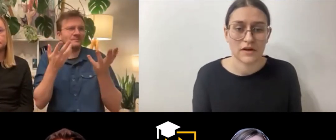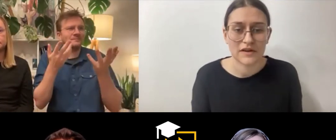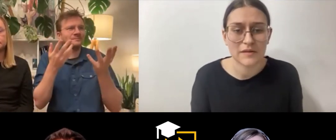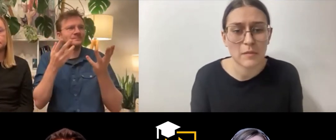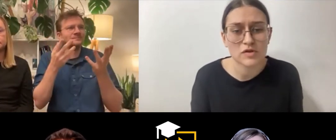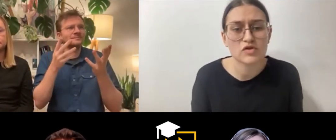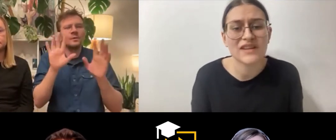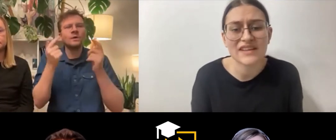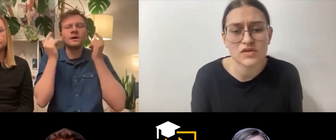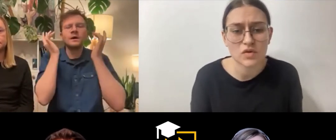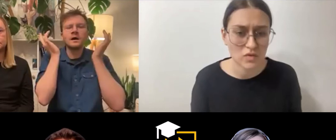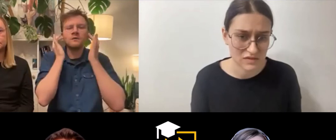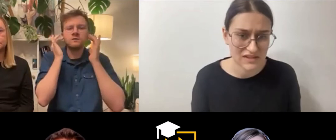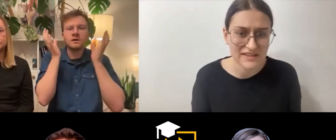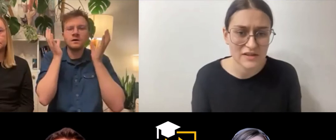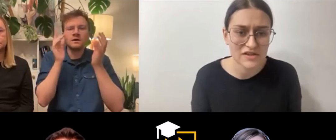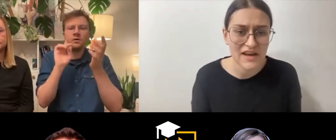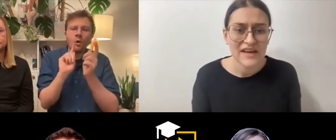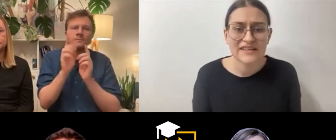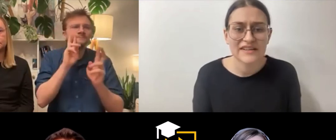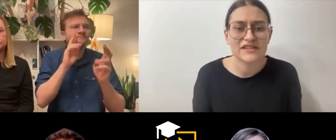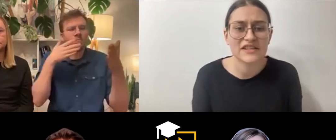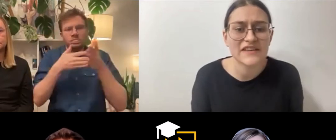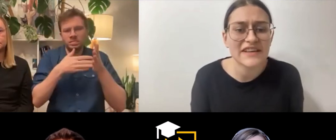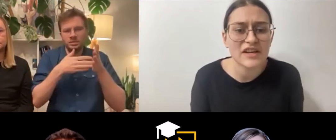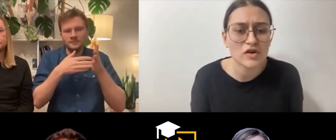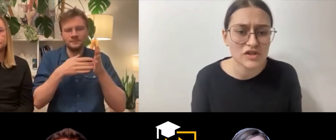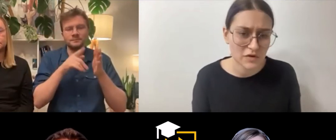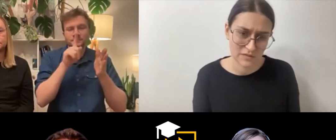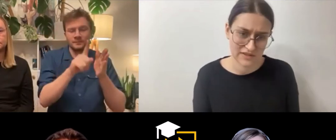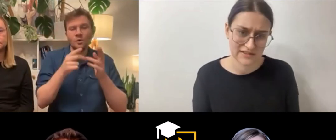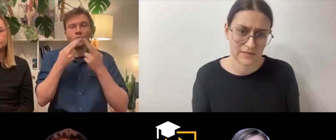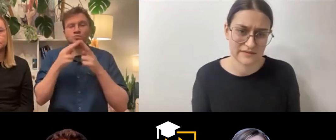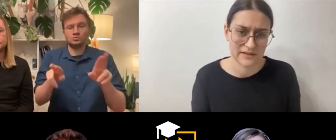She taught me lipreading. It was because the sounds didn't really reach me.